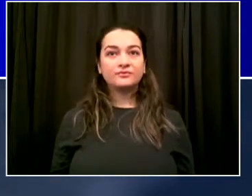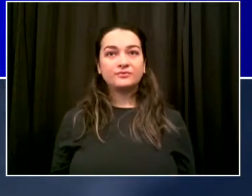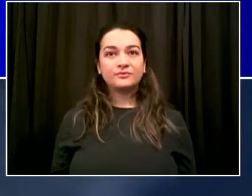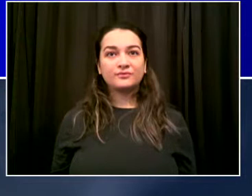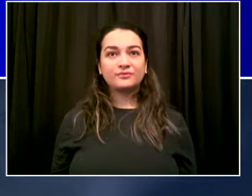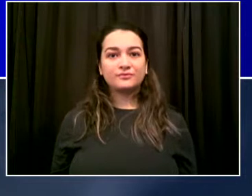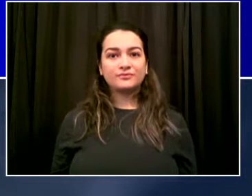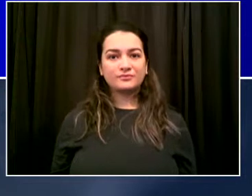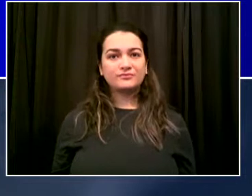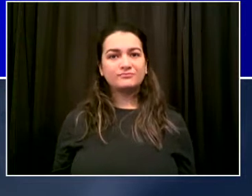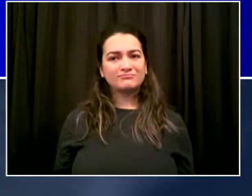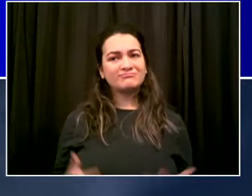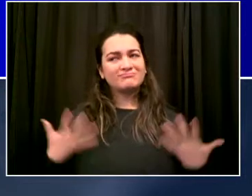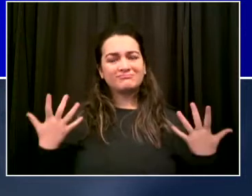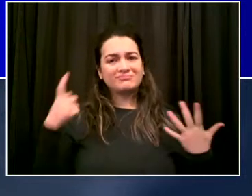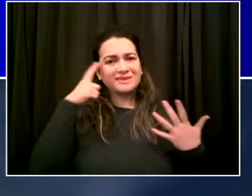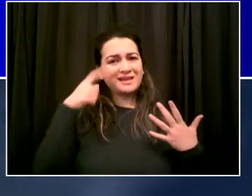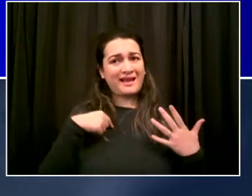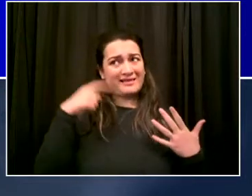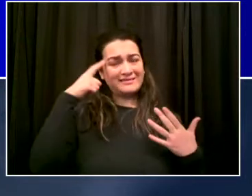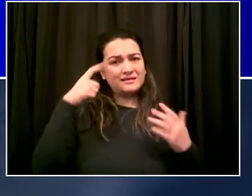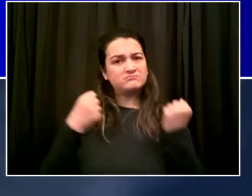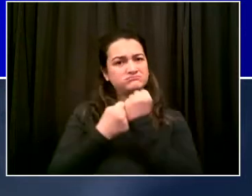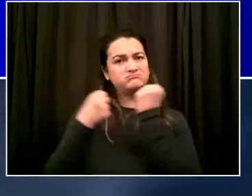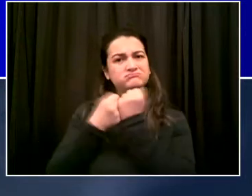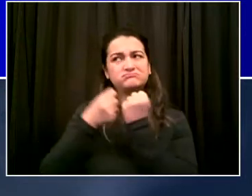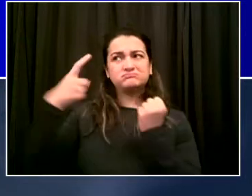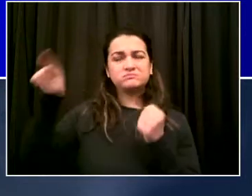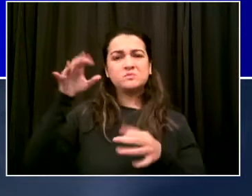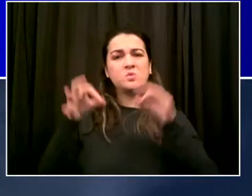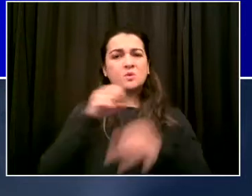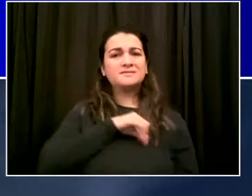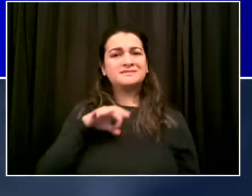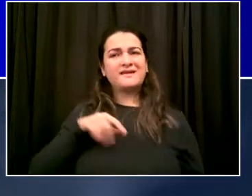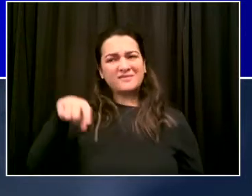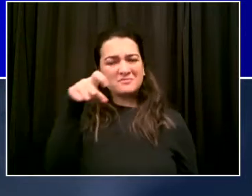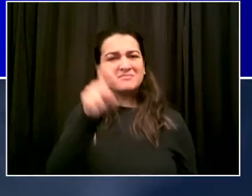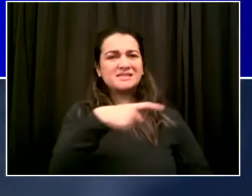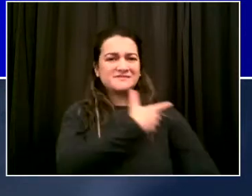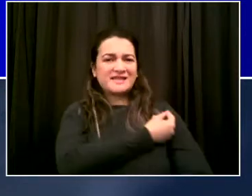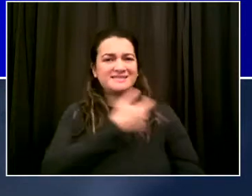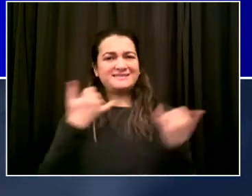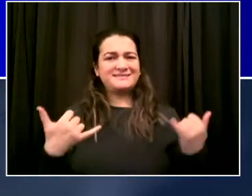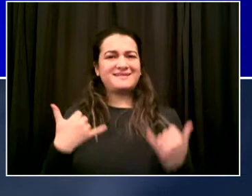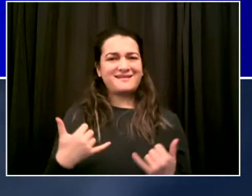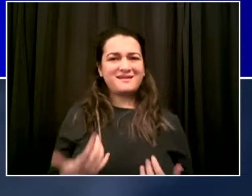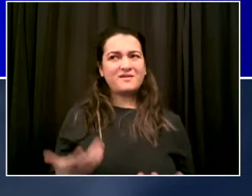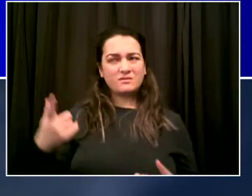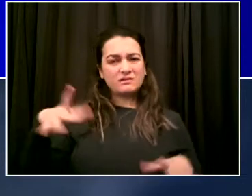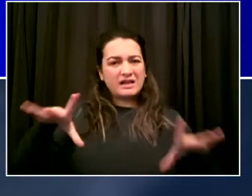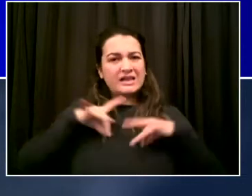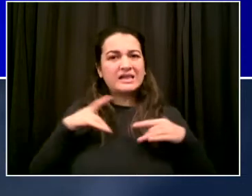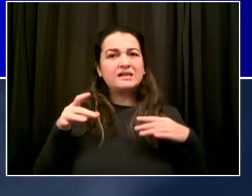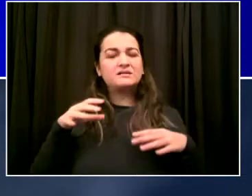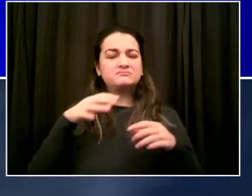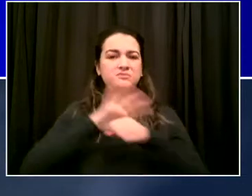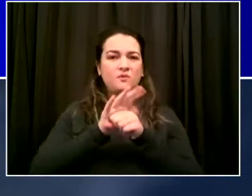THEY CAN DO THEIR PART IS S GOING TO BE AN ENCOURAGAGEMENT AND THAT'S HOW